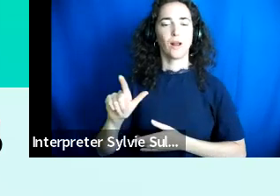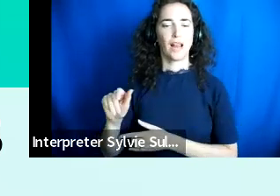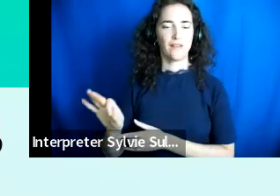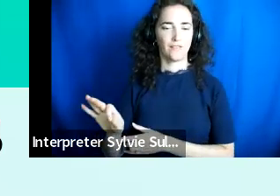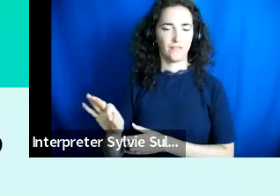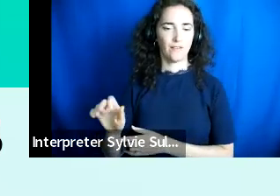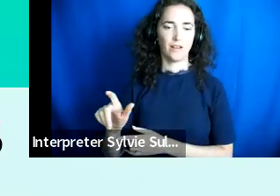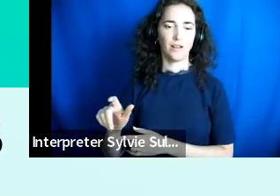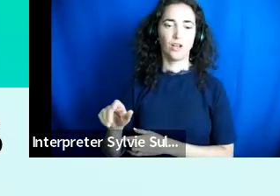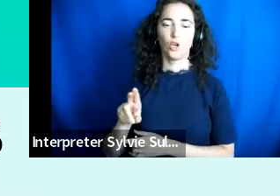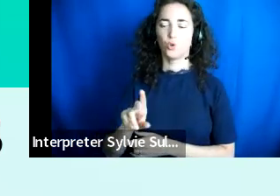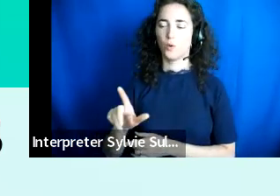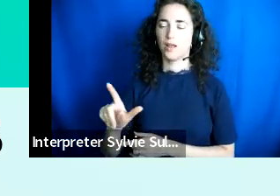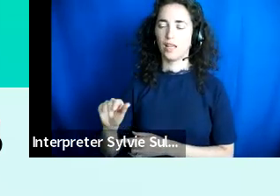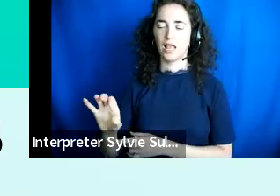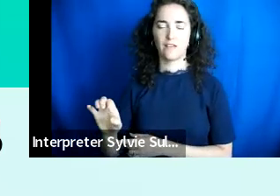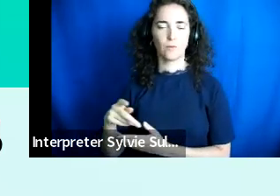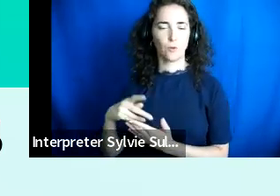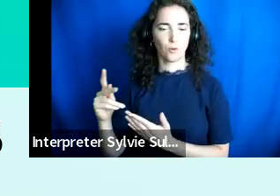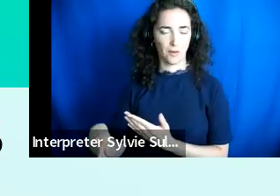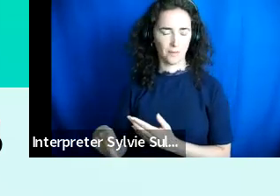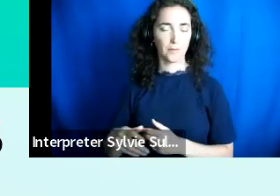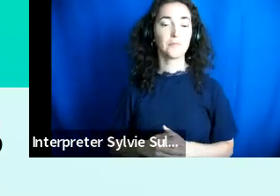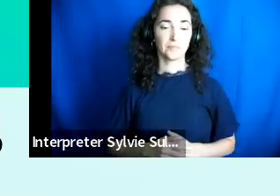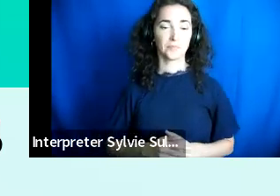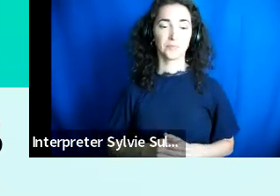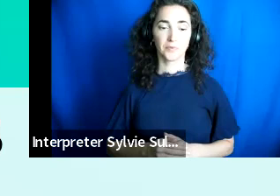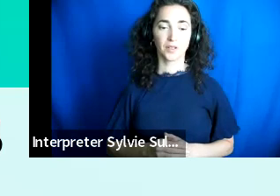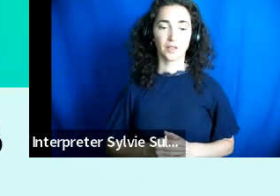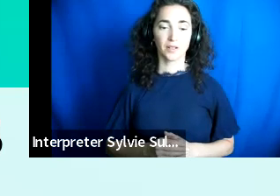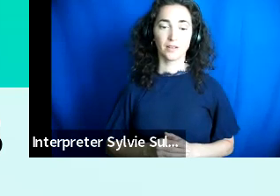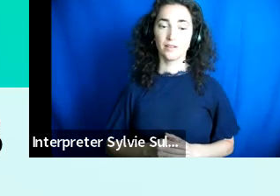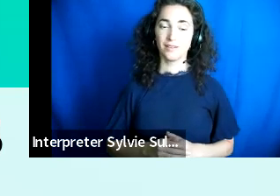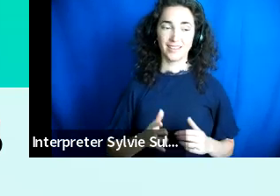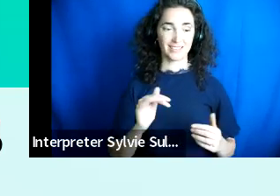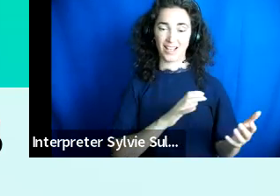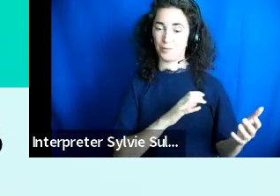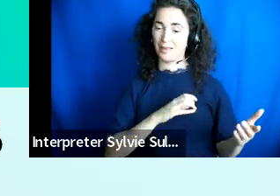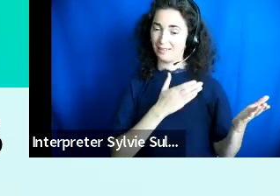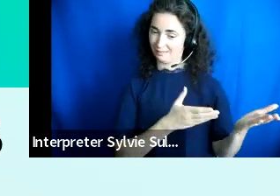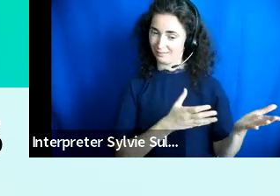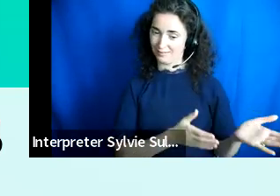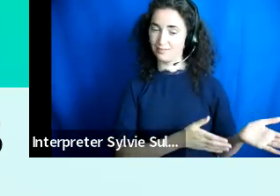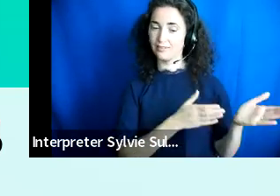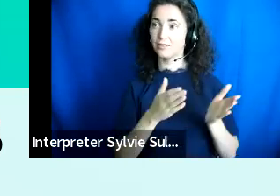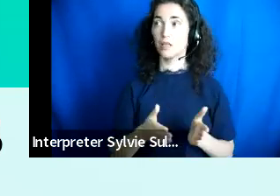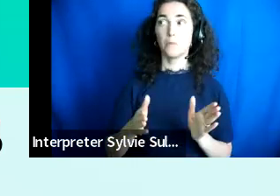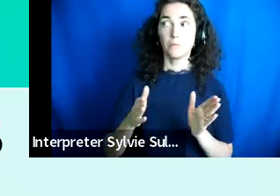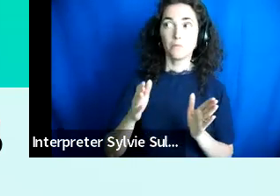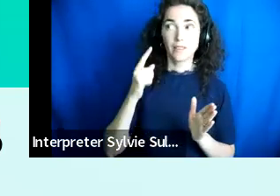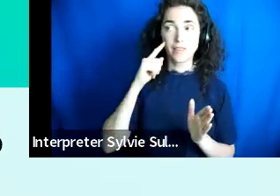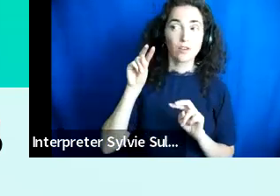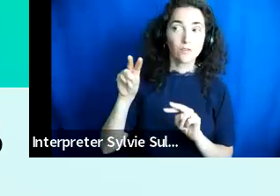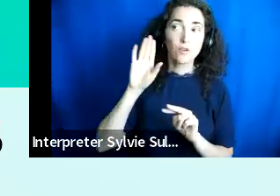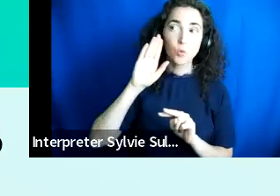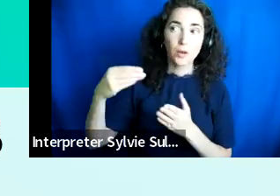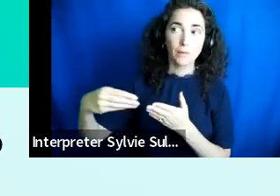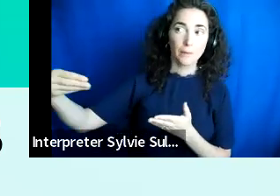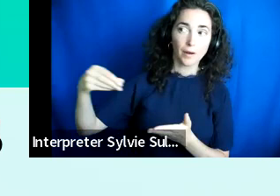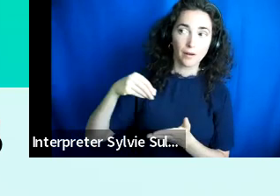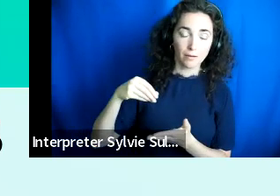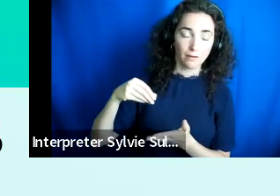The Uli program. So there's our committee there is you know, anticipated ponders, and again going back to